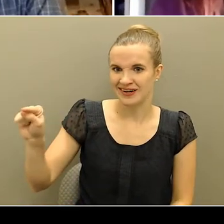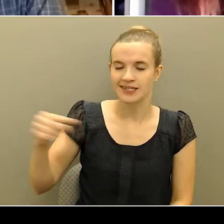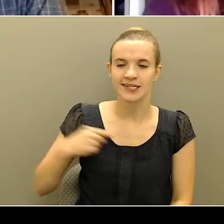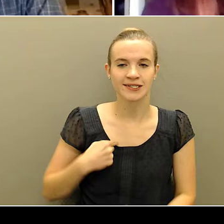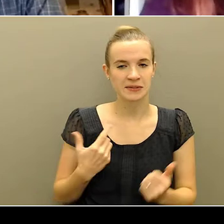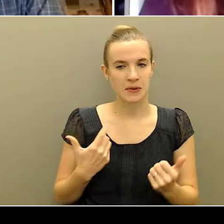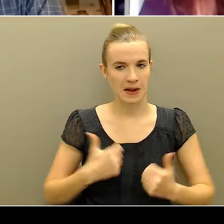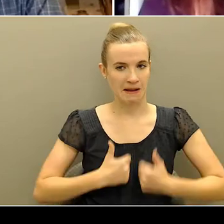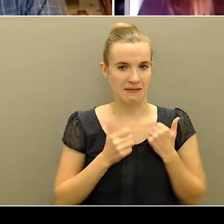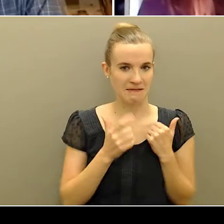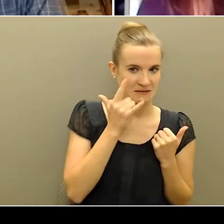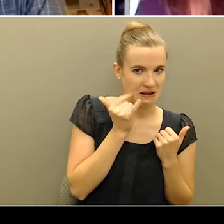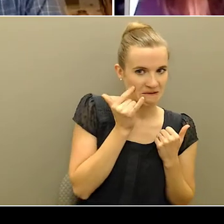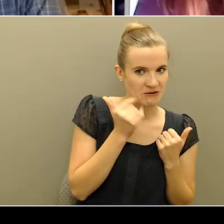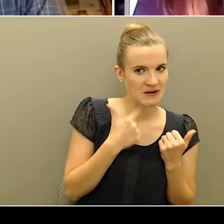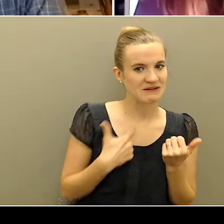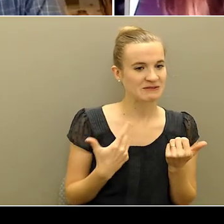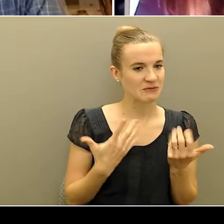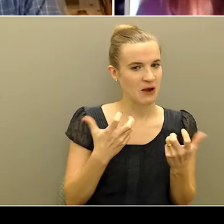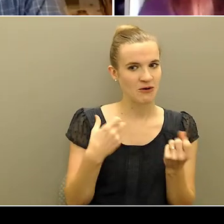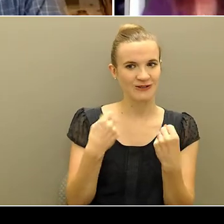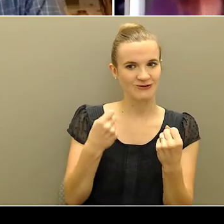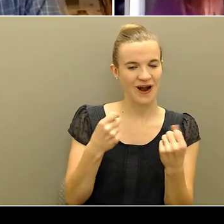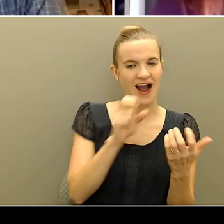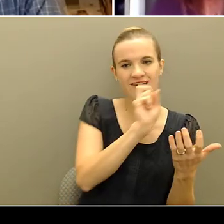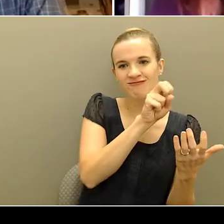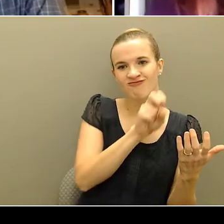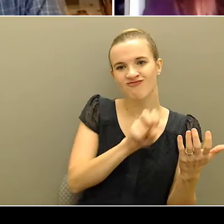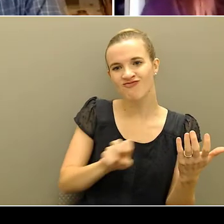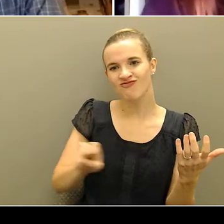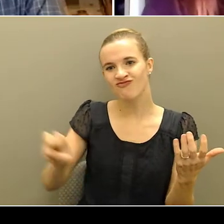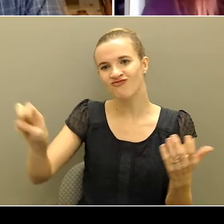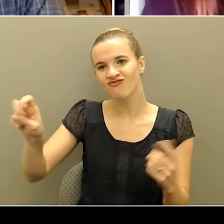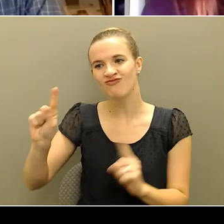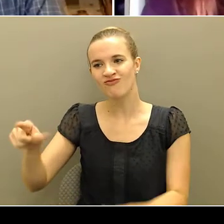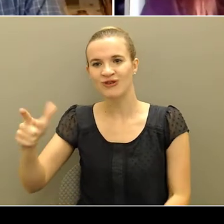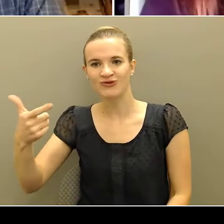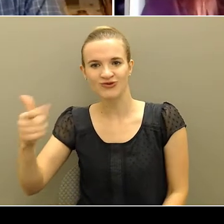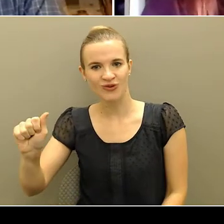Georgia, driven all the way up to Ohio, which was really fun. But of course, I